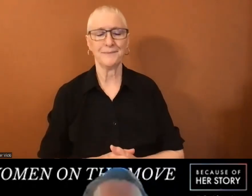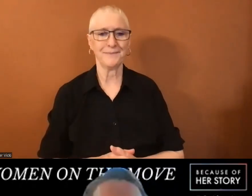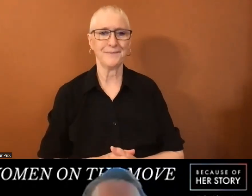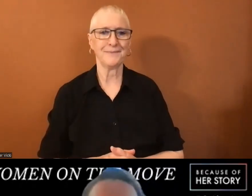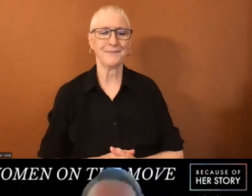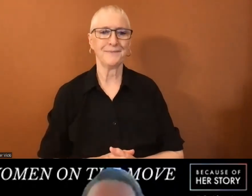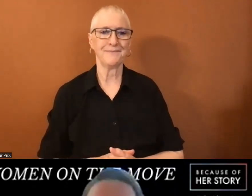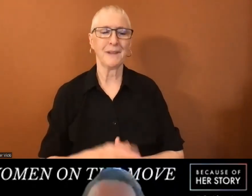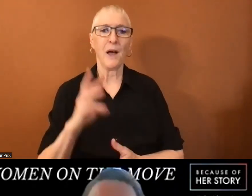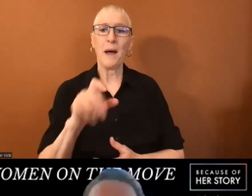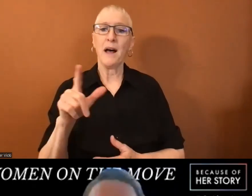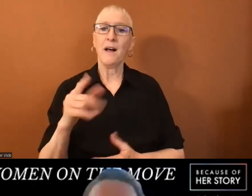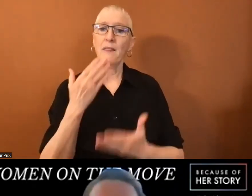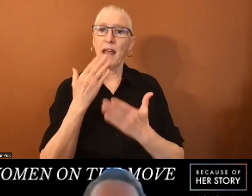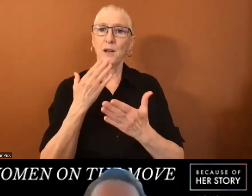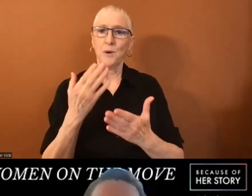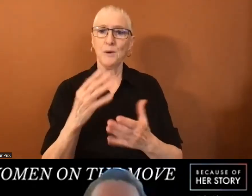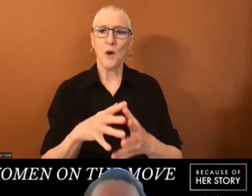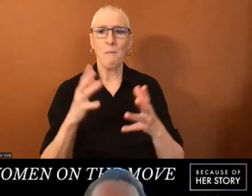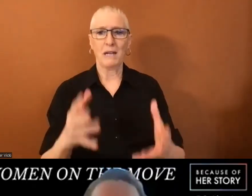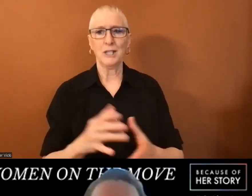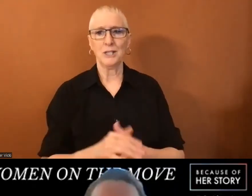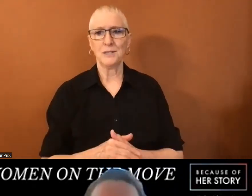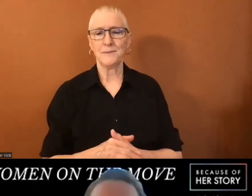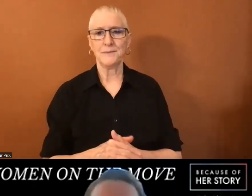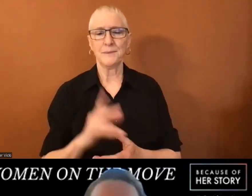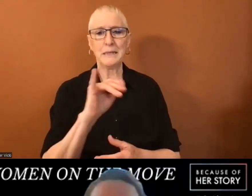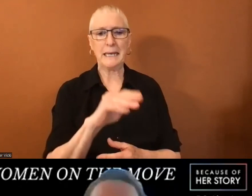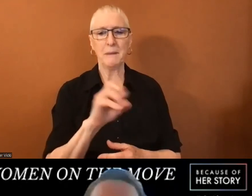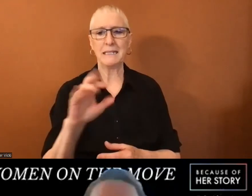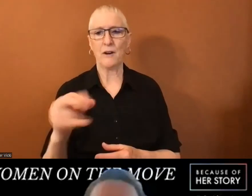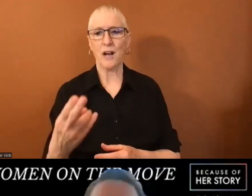Shelby: Well thank you so much to Kim and Sarah for joining us here